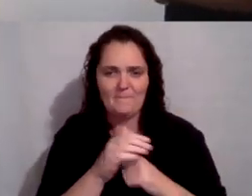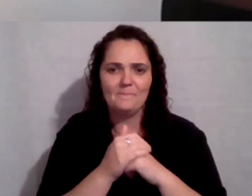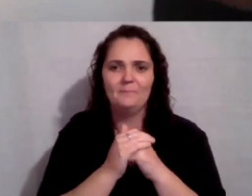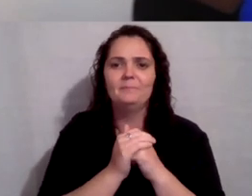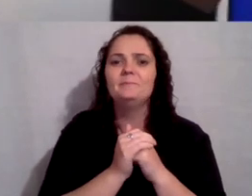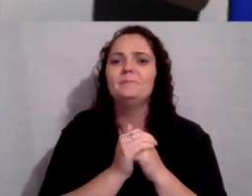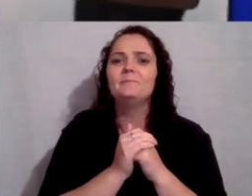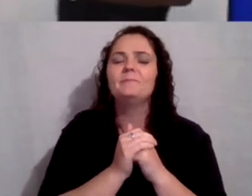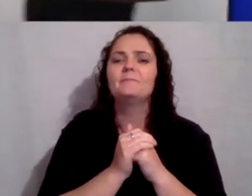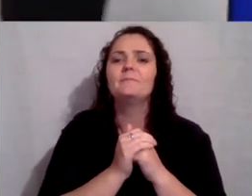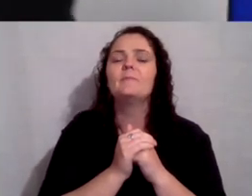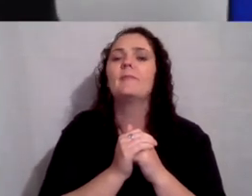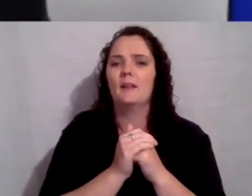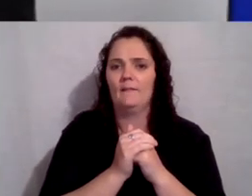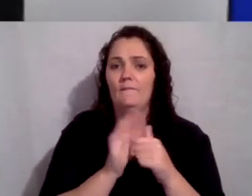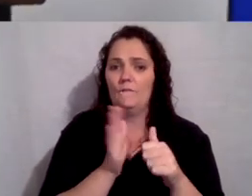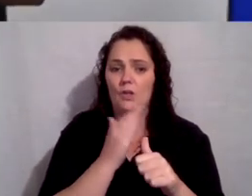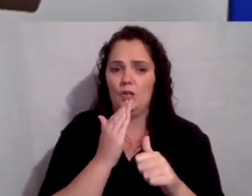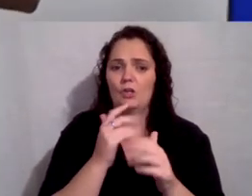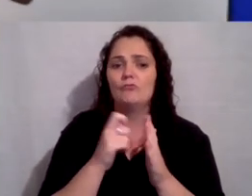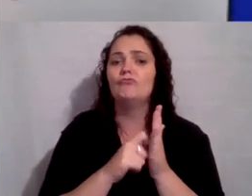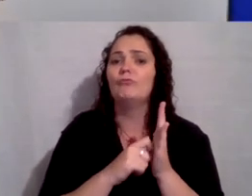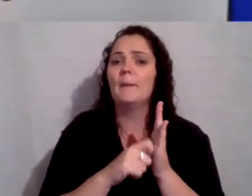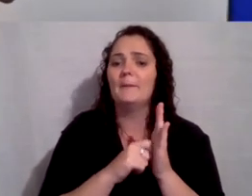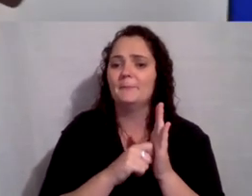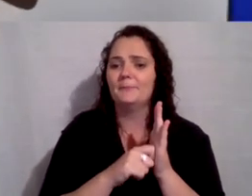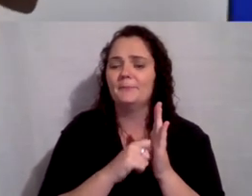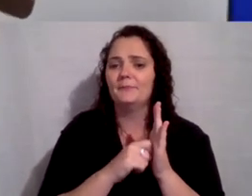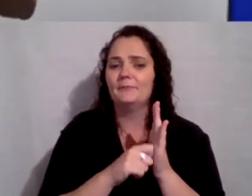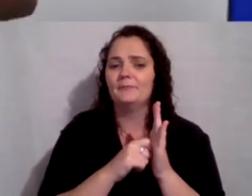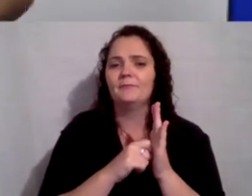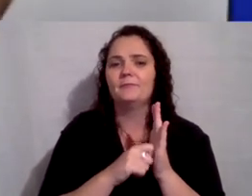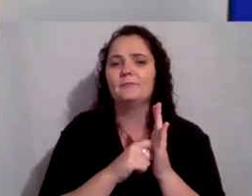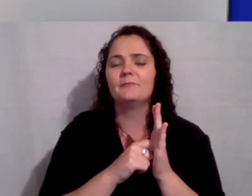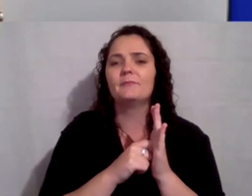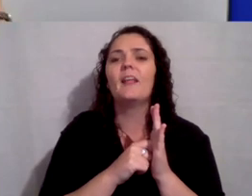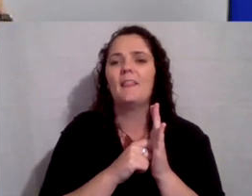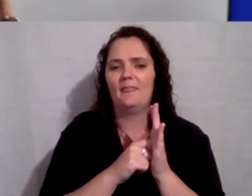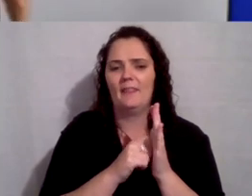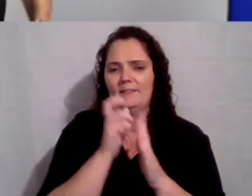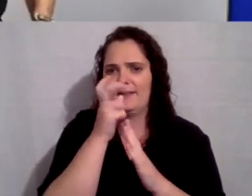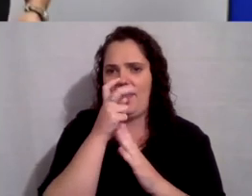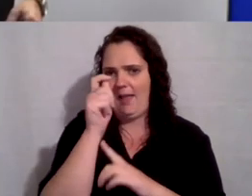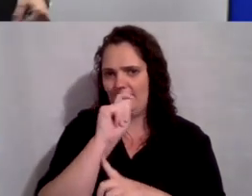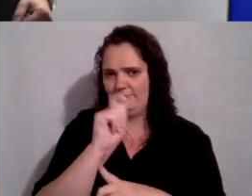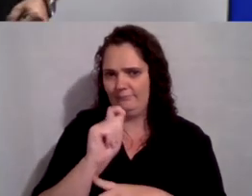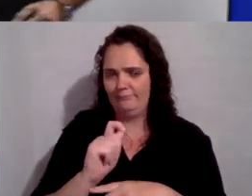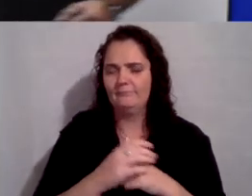But we're going to start with erasure first and then we're going to work our way up to building up those tones. If you're working in graphite, it's exactly